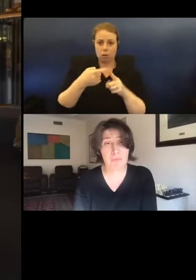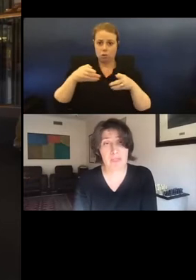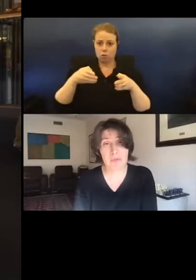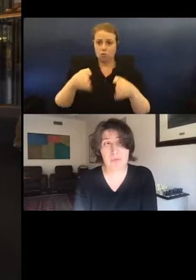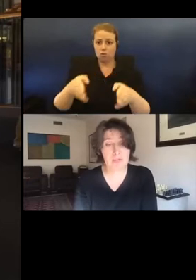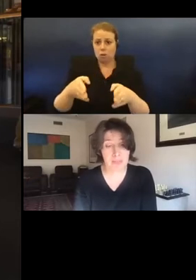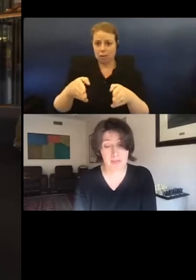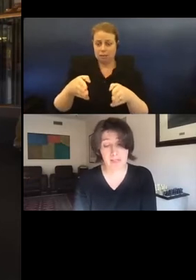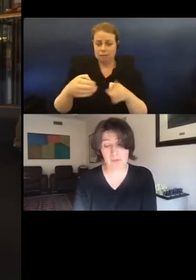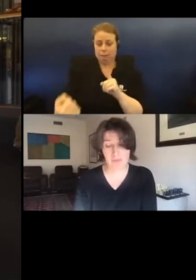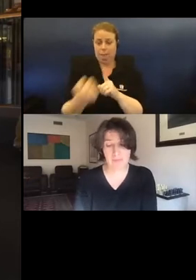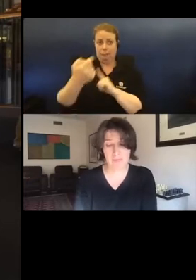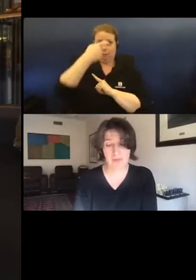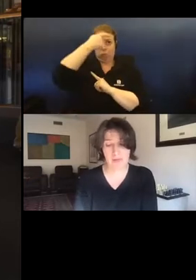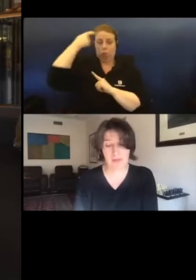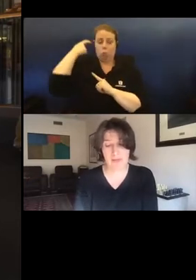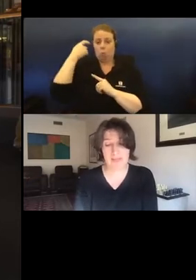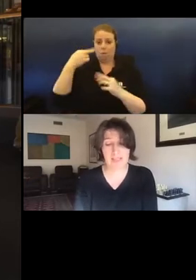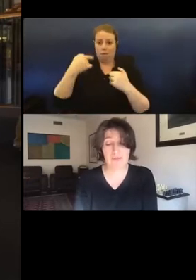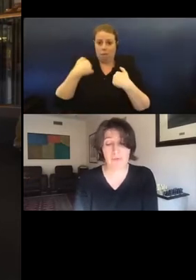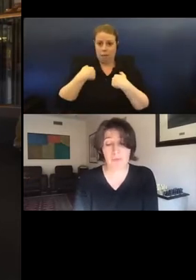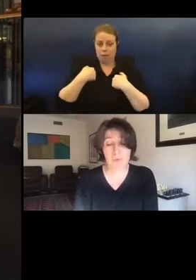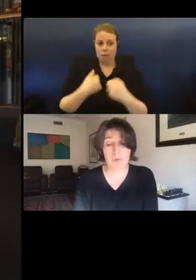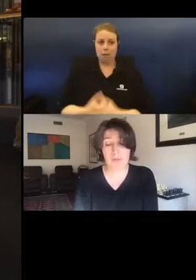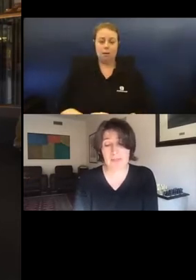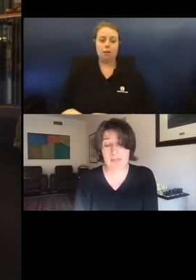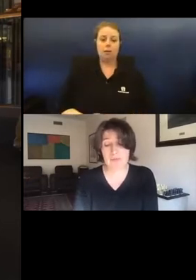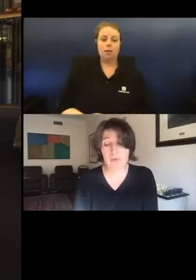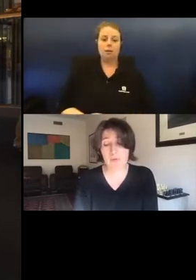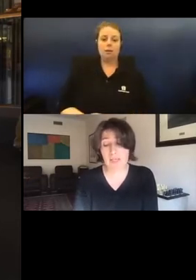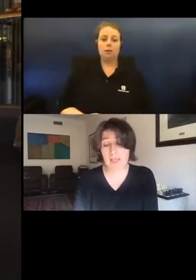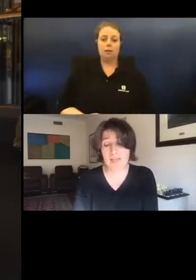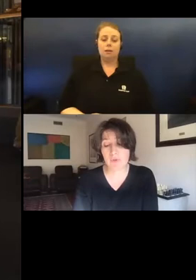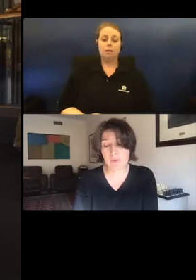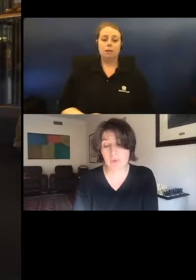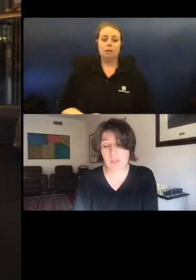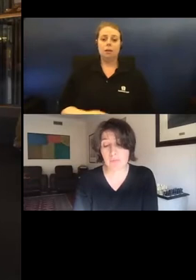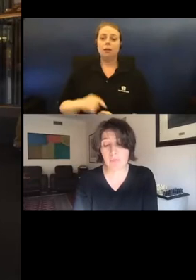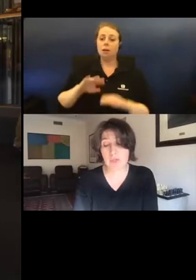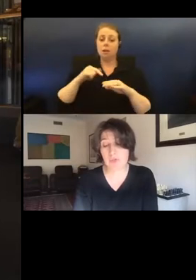on a fundamental level the safe urban world that i've grown accustomed to and brought my children